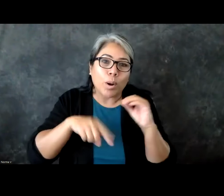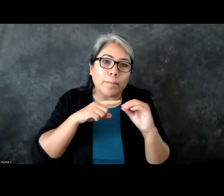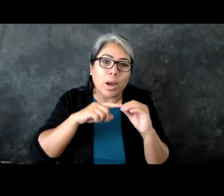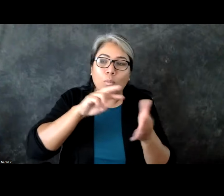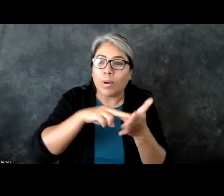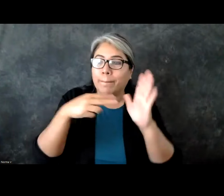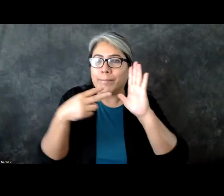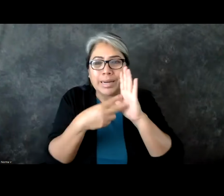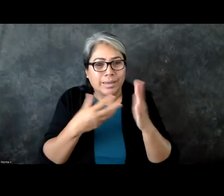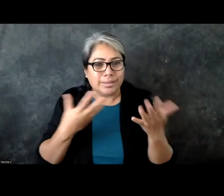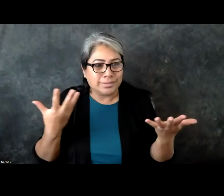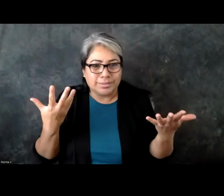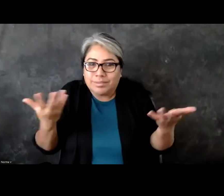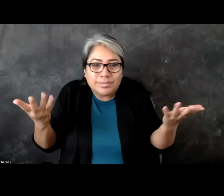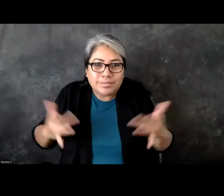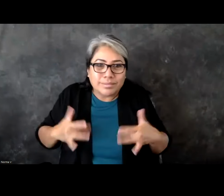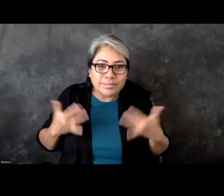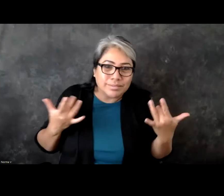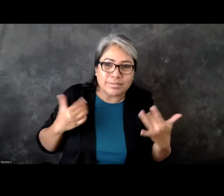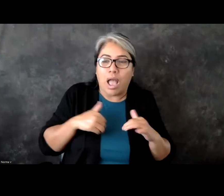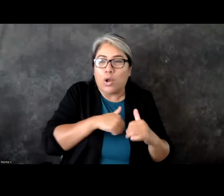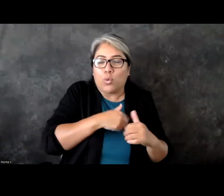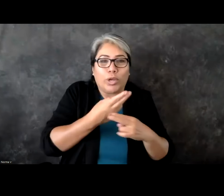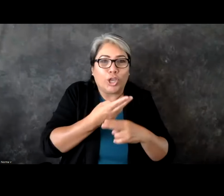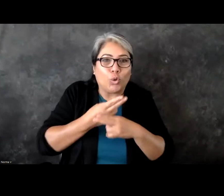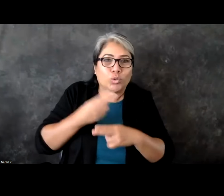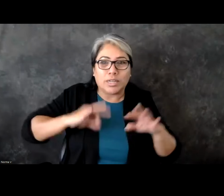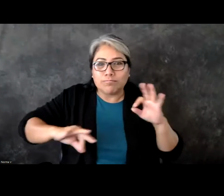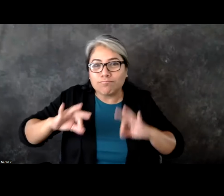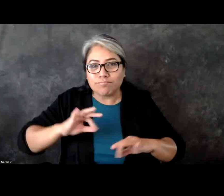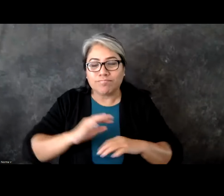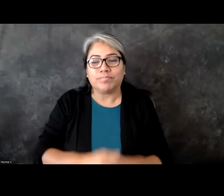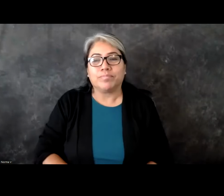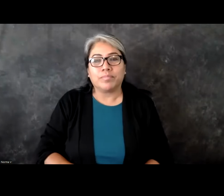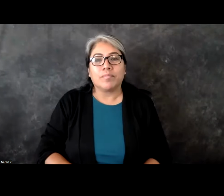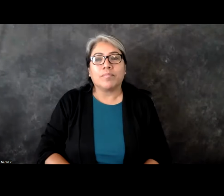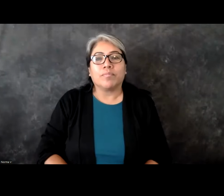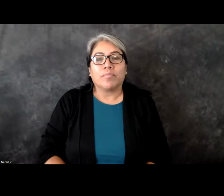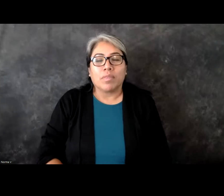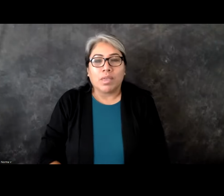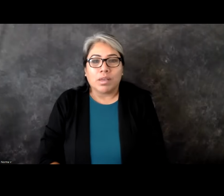that we're all here together to celebrate and of course to